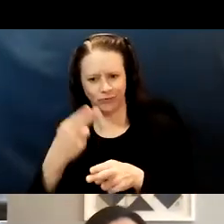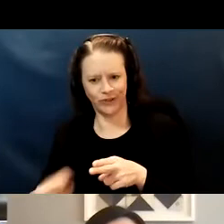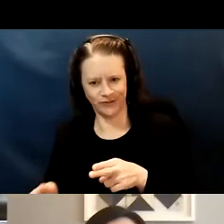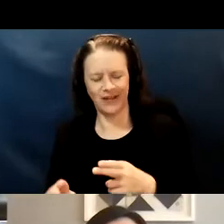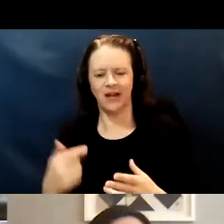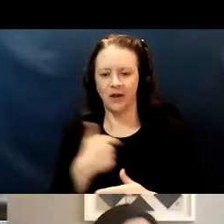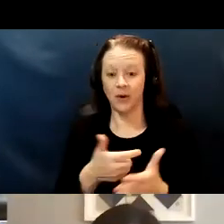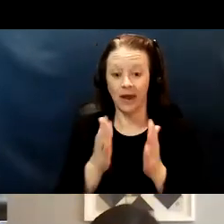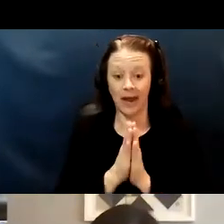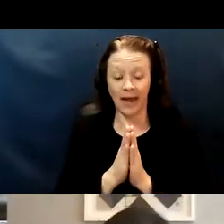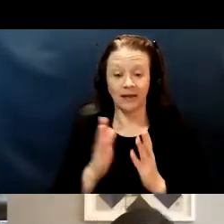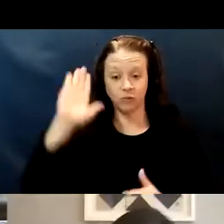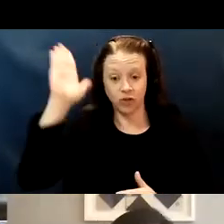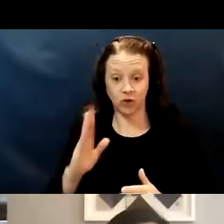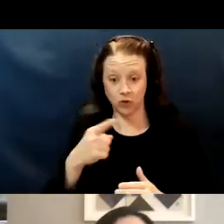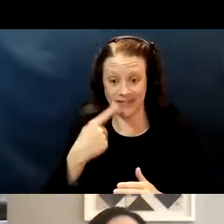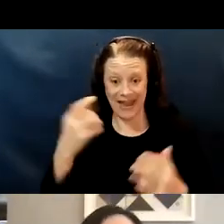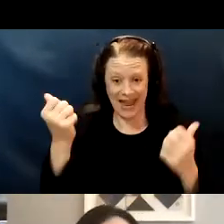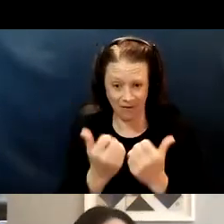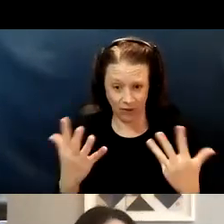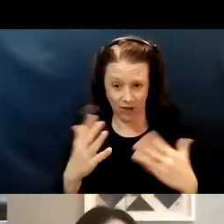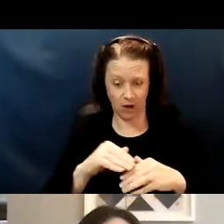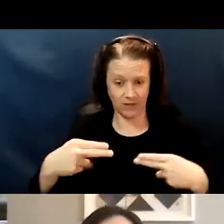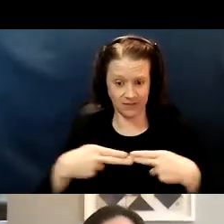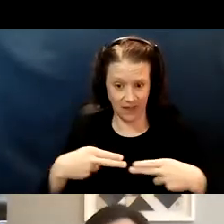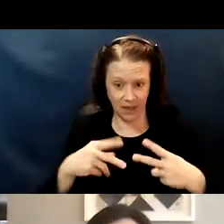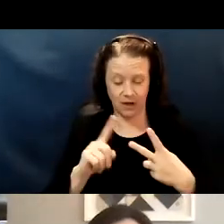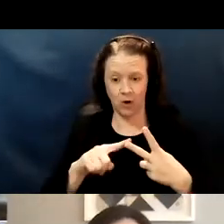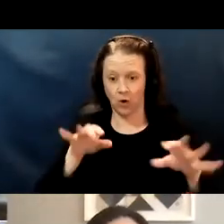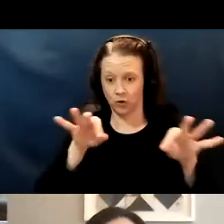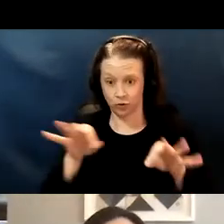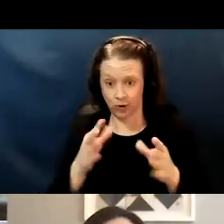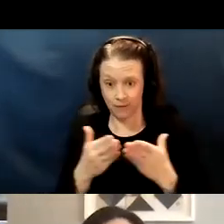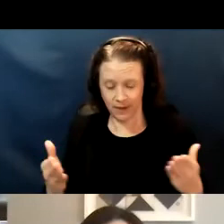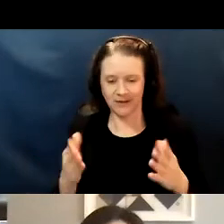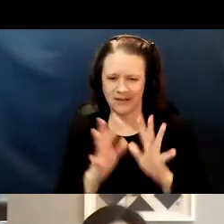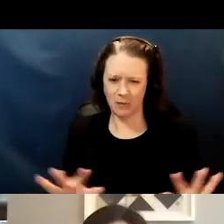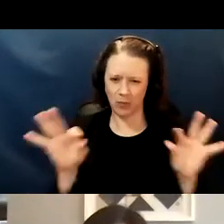to say everything that's on the slide, or to describe things, it's important to acknowledge that that takes more